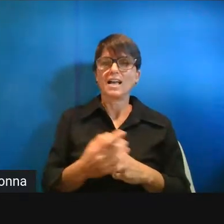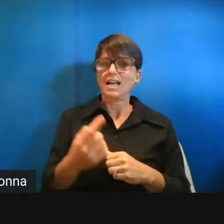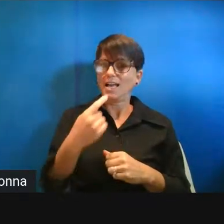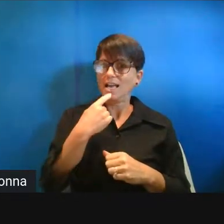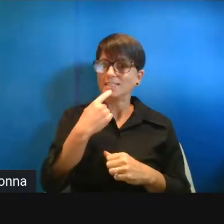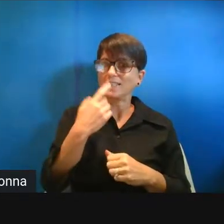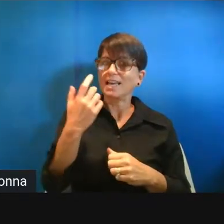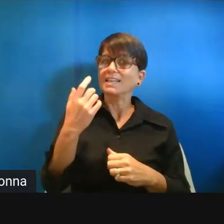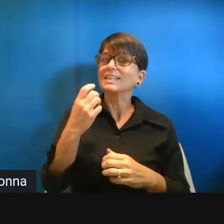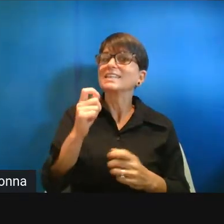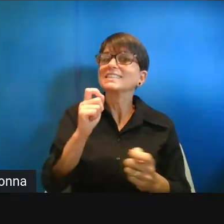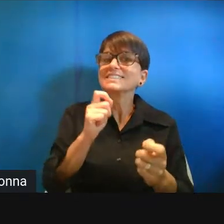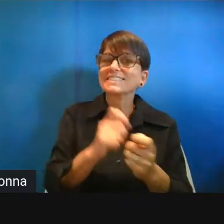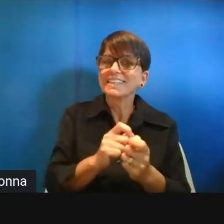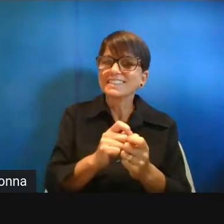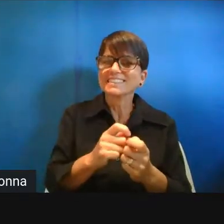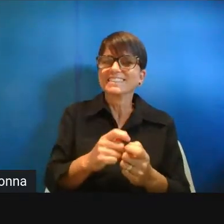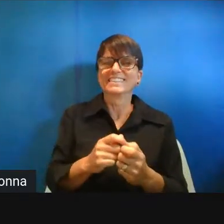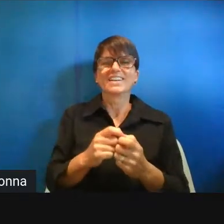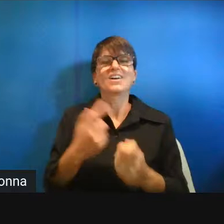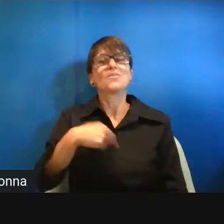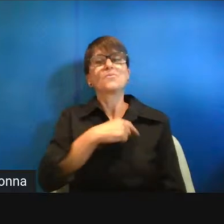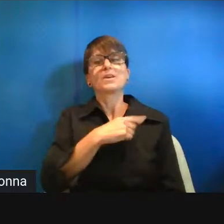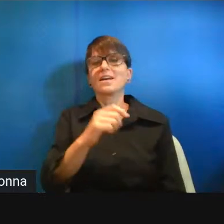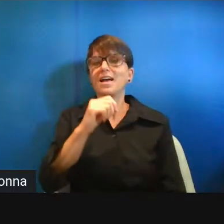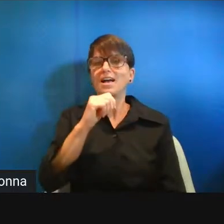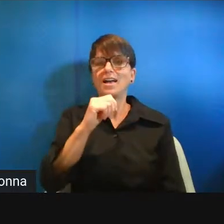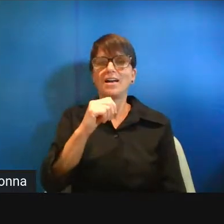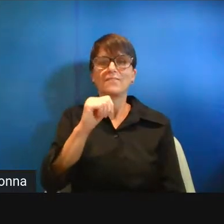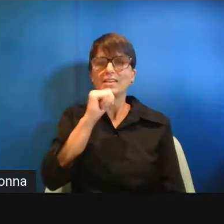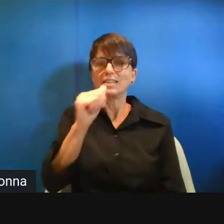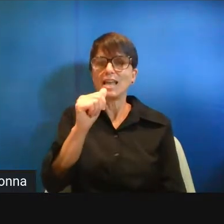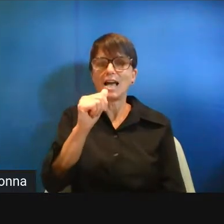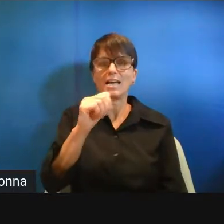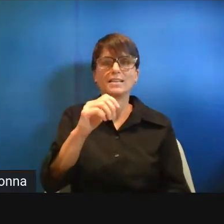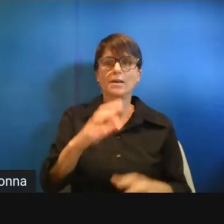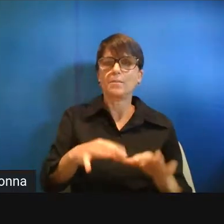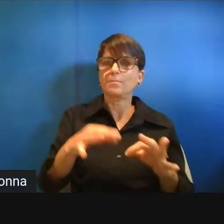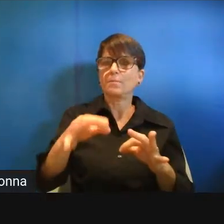had rest and regroup for 2024, we will send out an E-mail and you can decide either way.